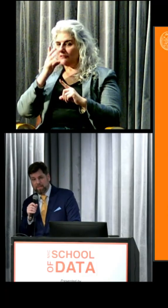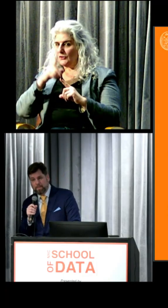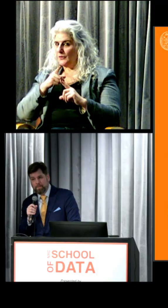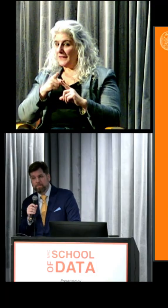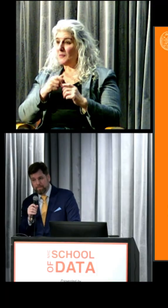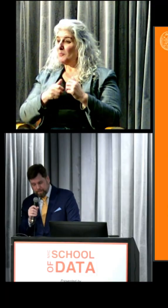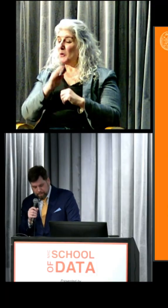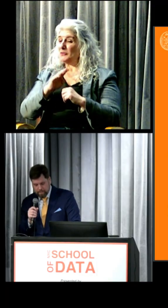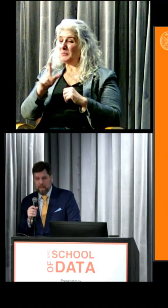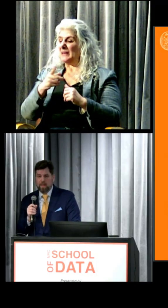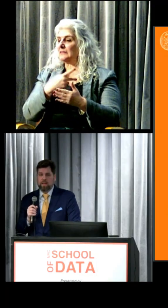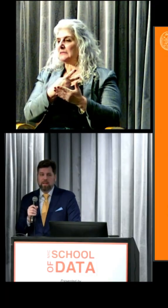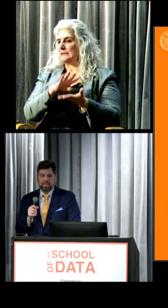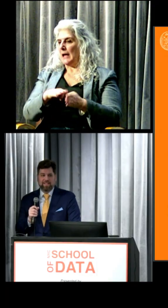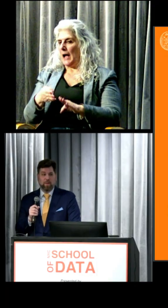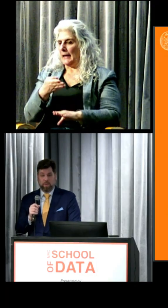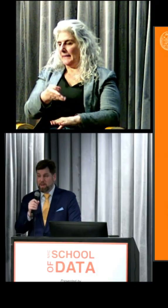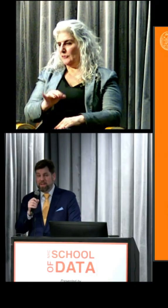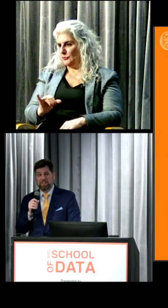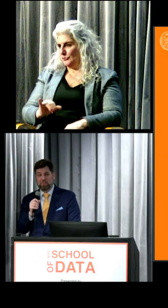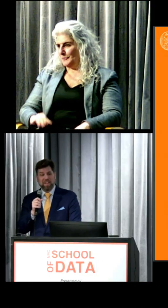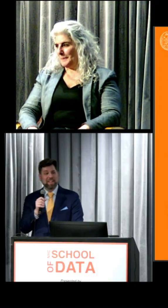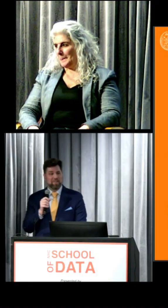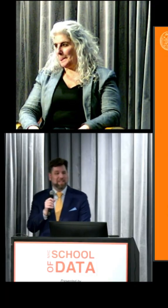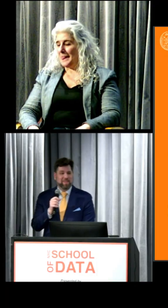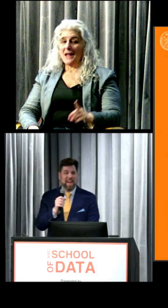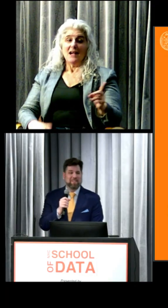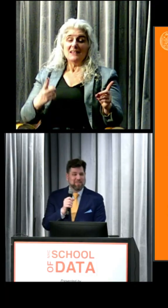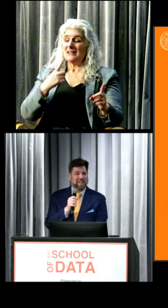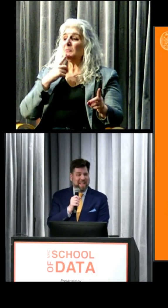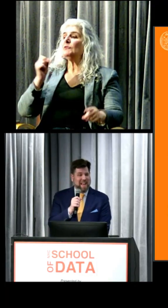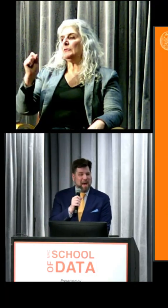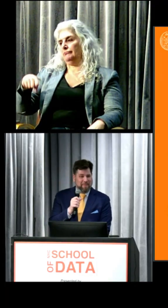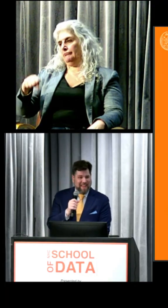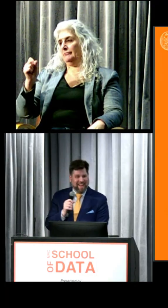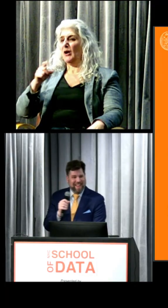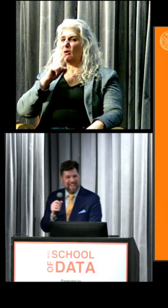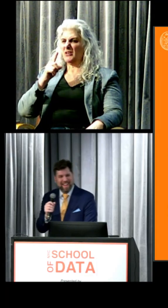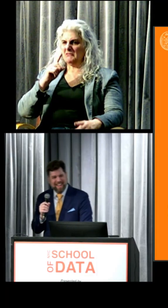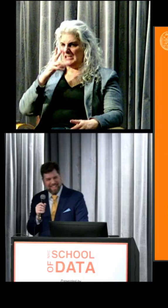So our first user testing. This was not the first user testing.